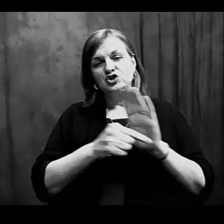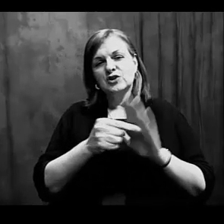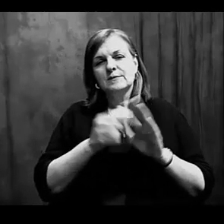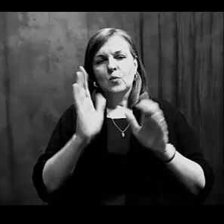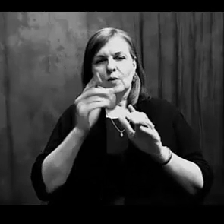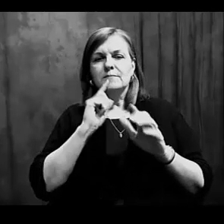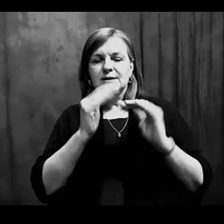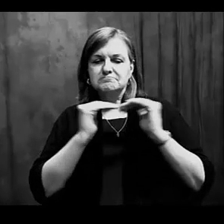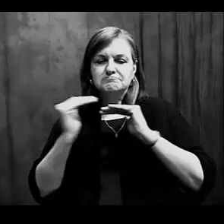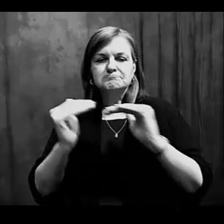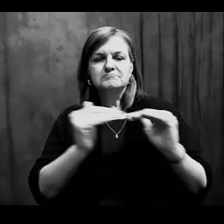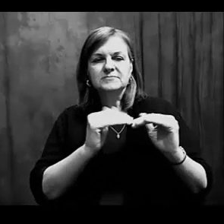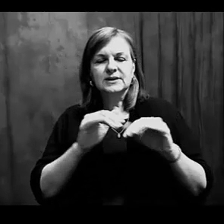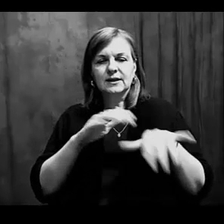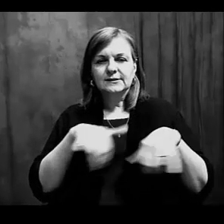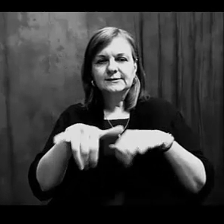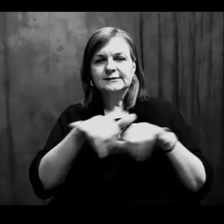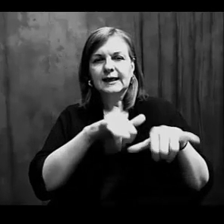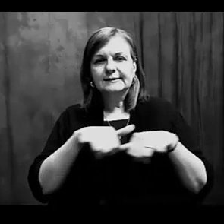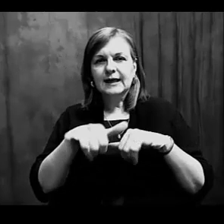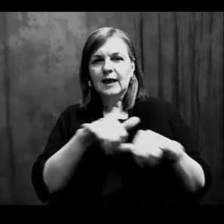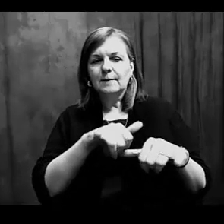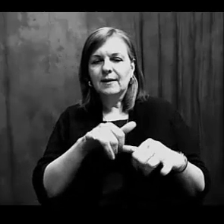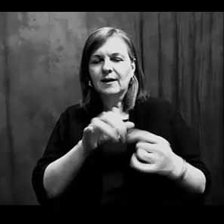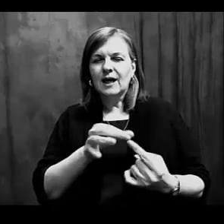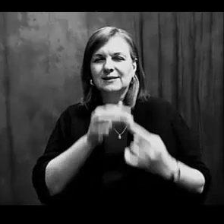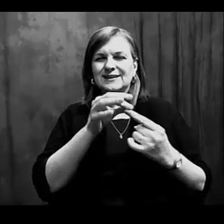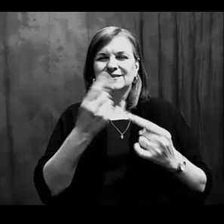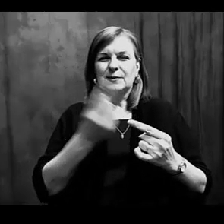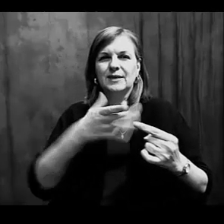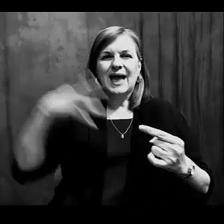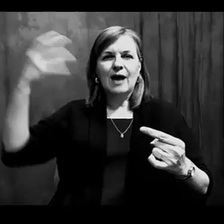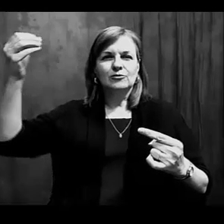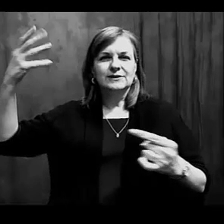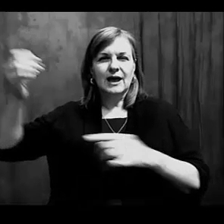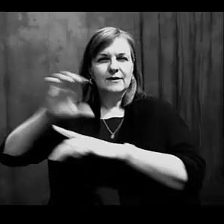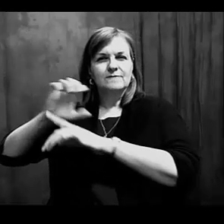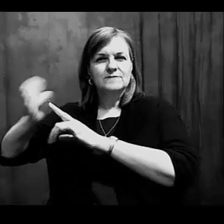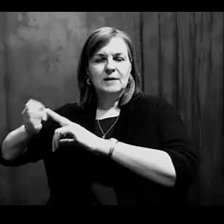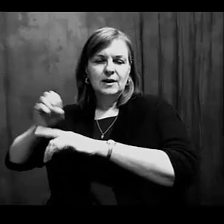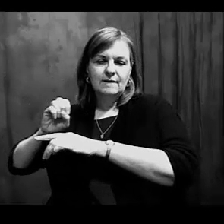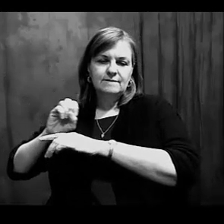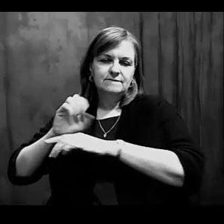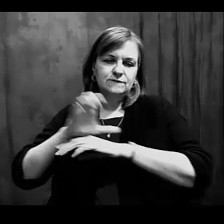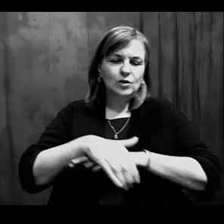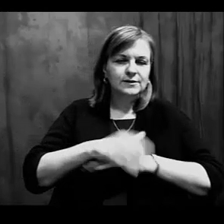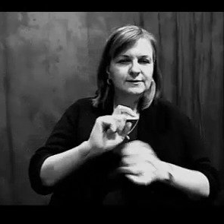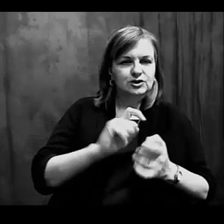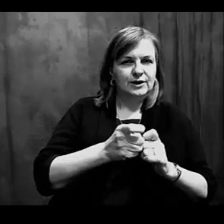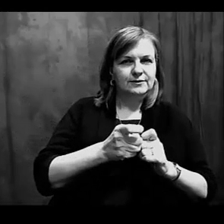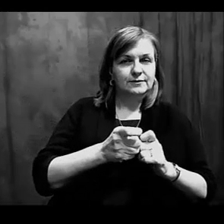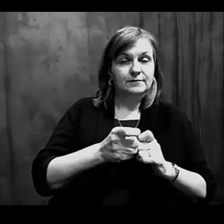will be in equilibrium unless something forces upon them -- unless something in the outside environment